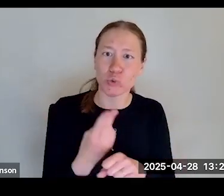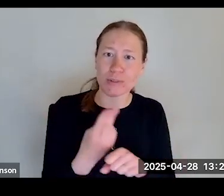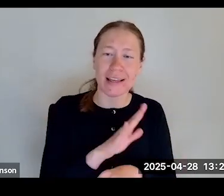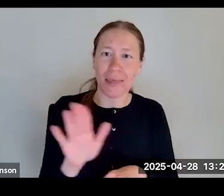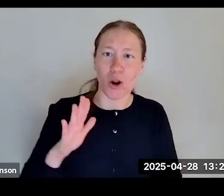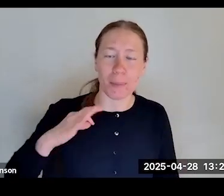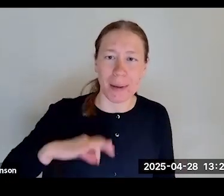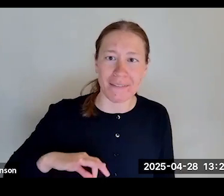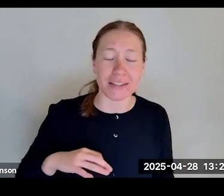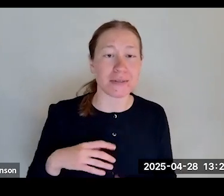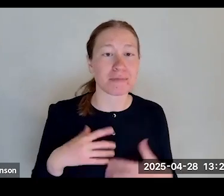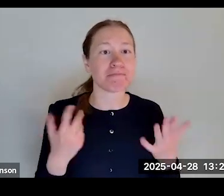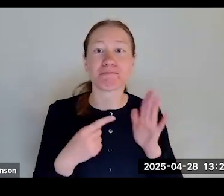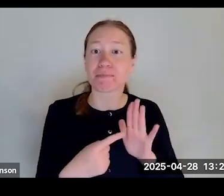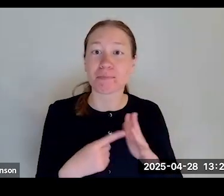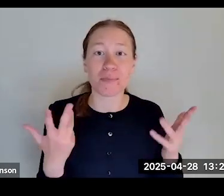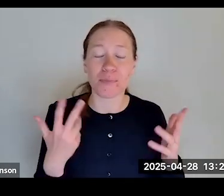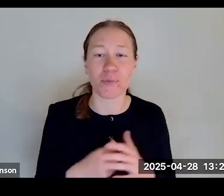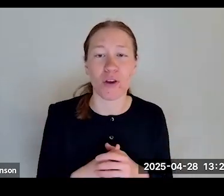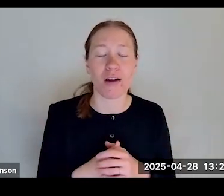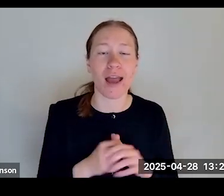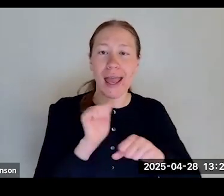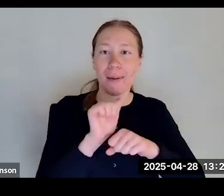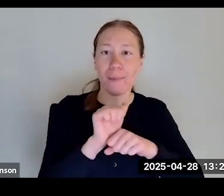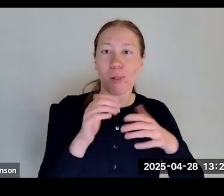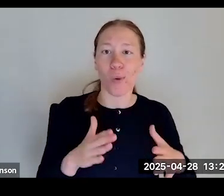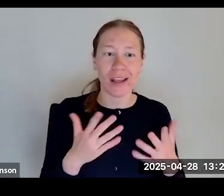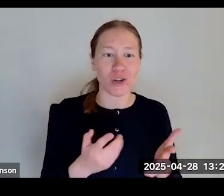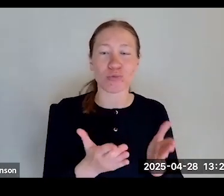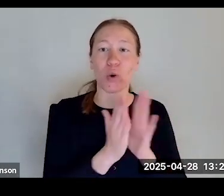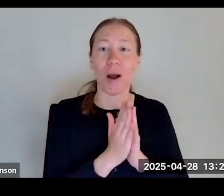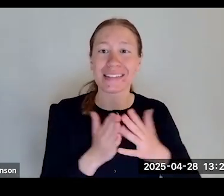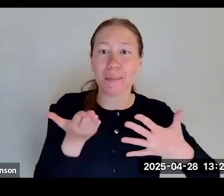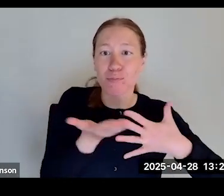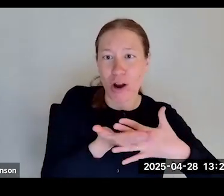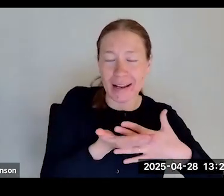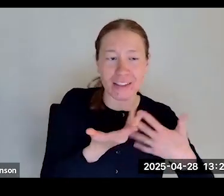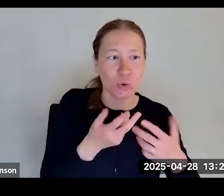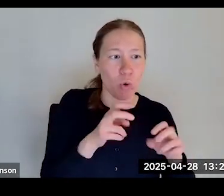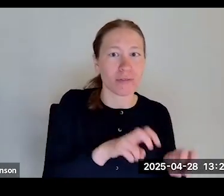An example of this could be for an employee who's requesting those breaks or the ability to transition work tasks.